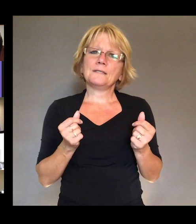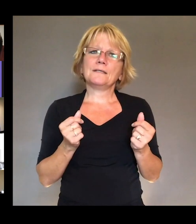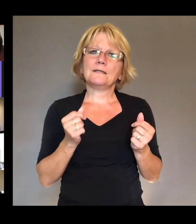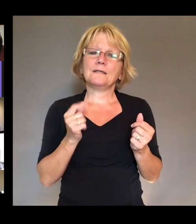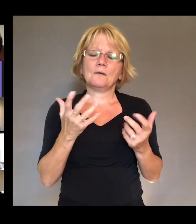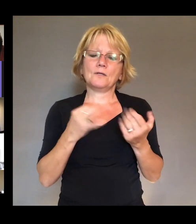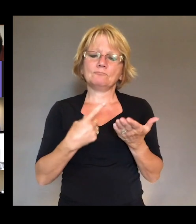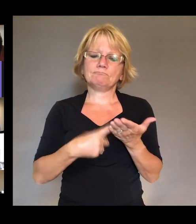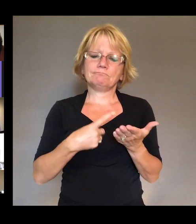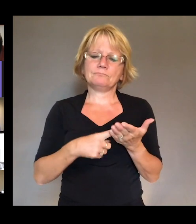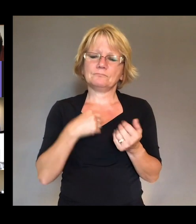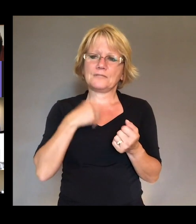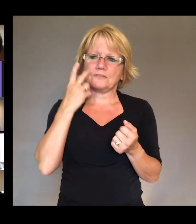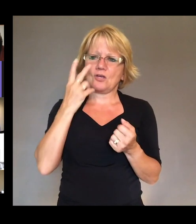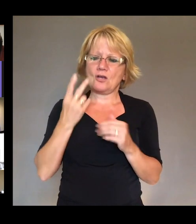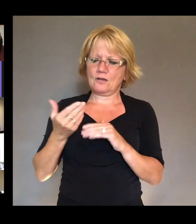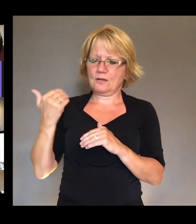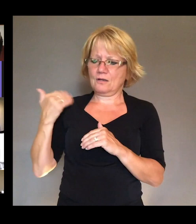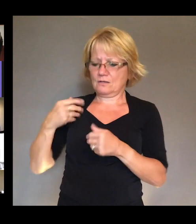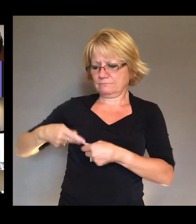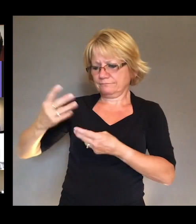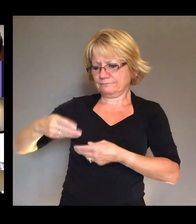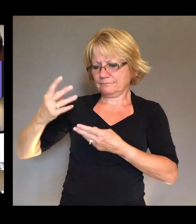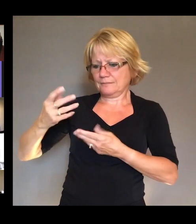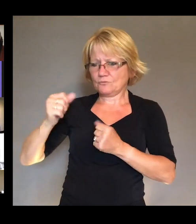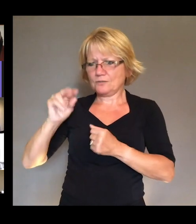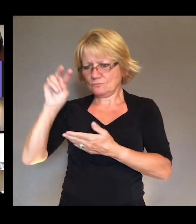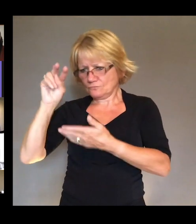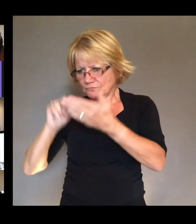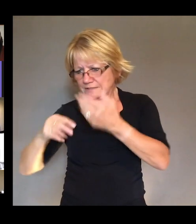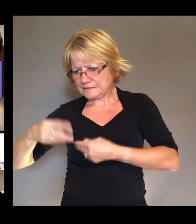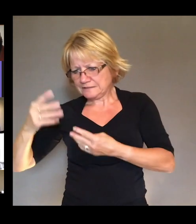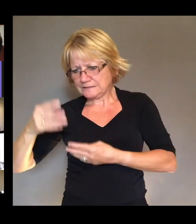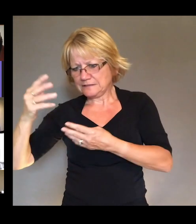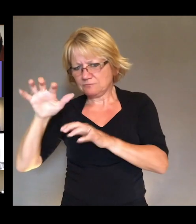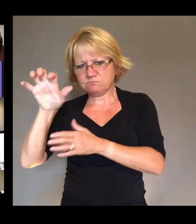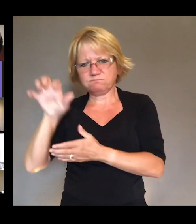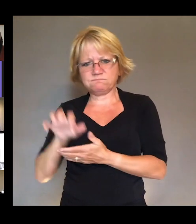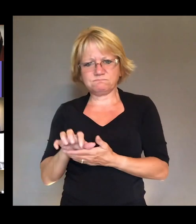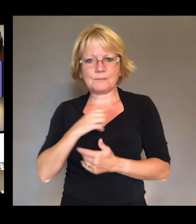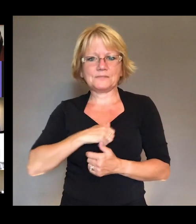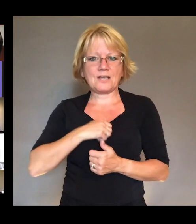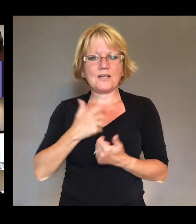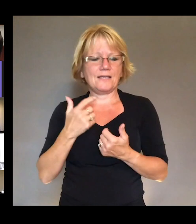Quick thing here, and I'm kinda want to talk about this. 'Cause I saw this early on, and I'm going through it. 'Cause again, my chat rooms and probably there's a lot going on here.